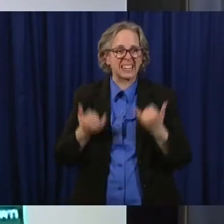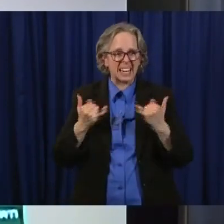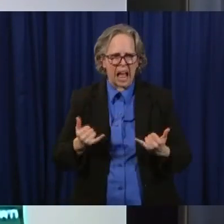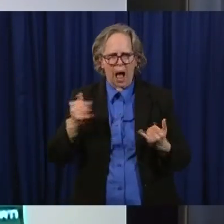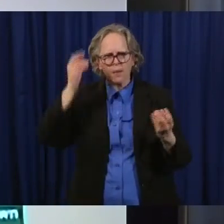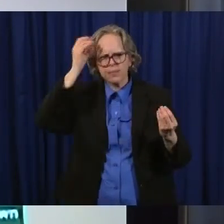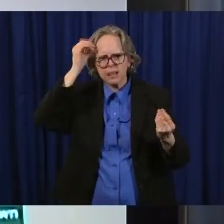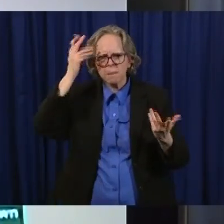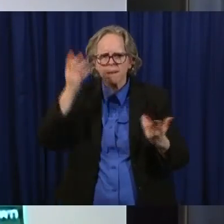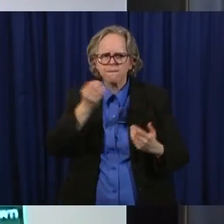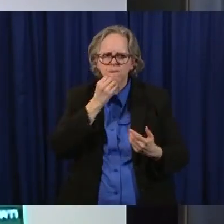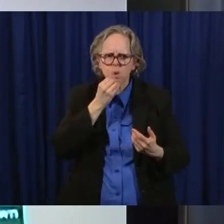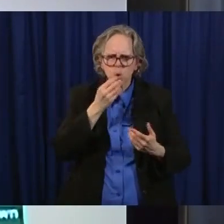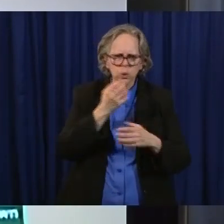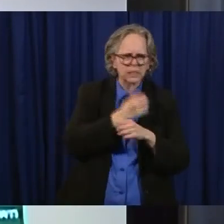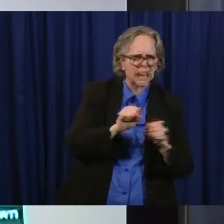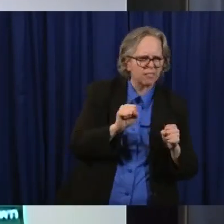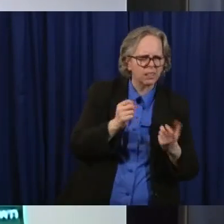AS A FOOD SAFETY EXPERT.